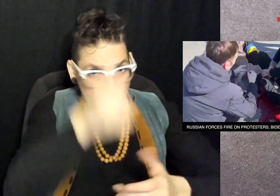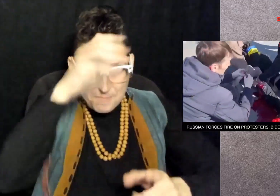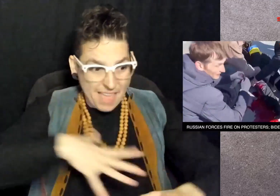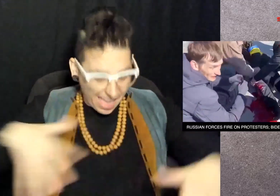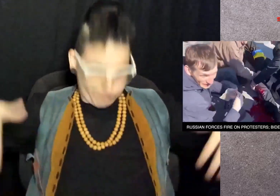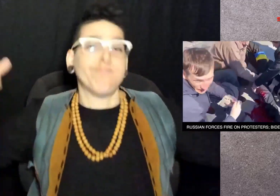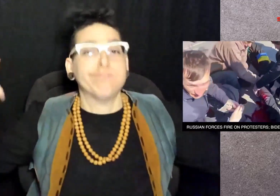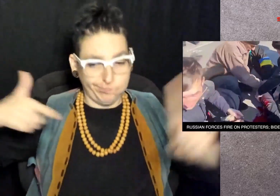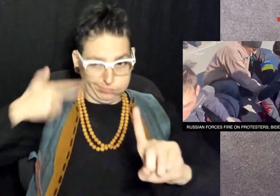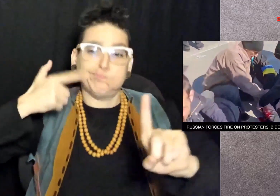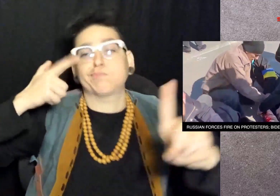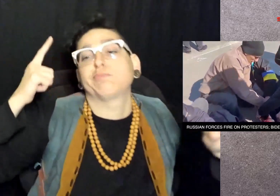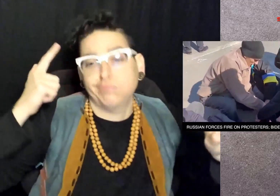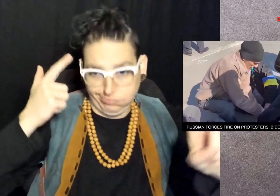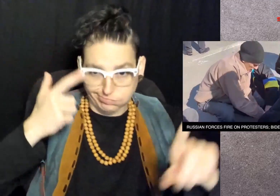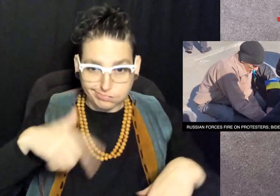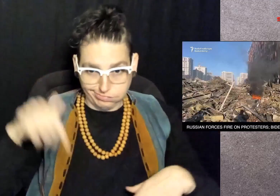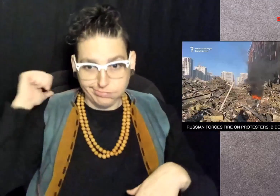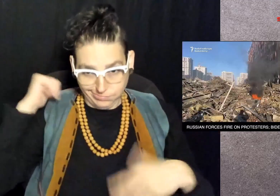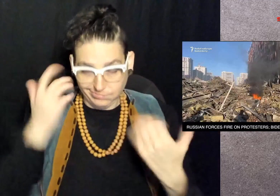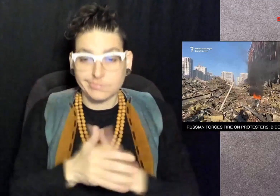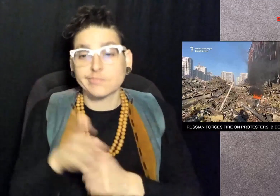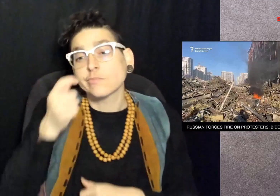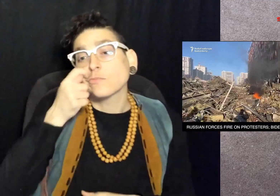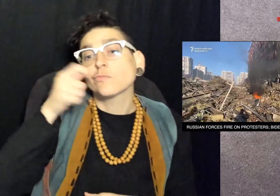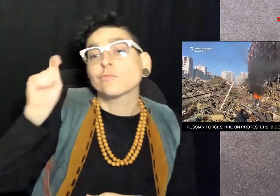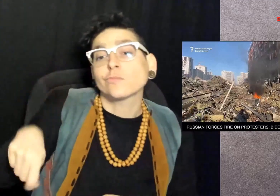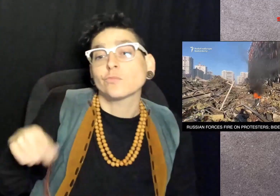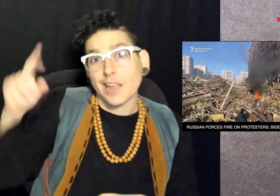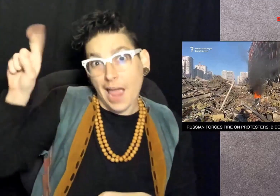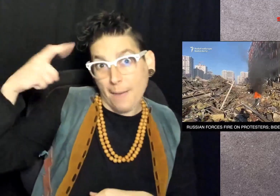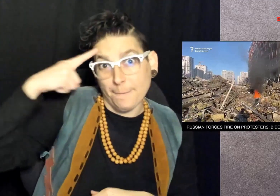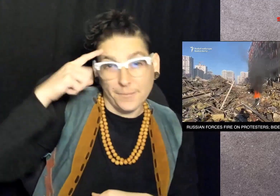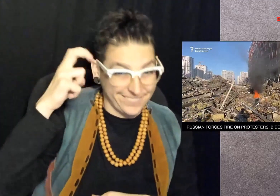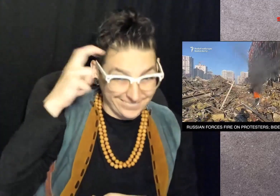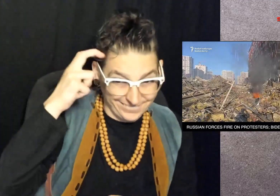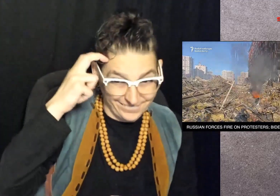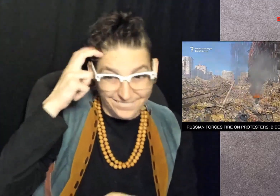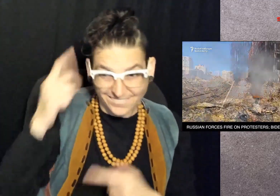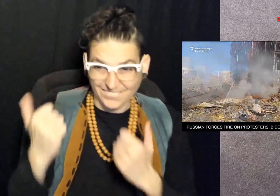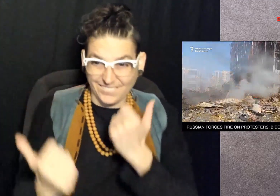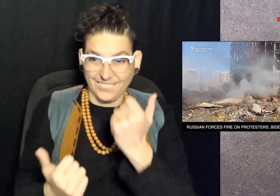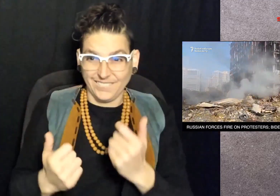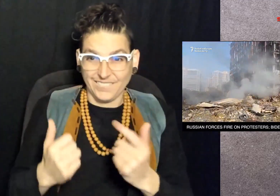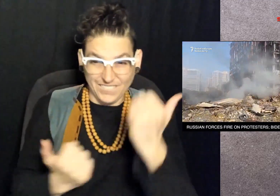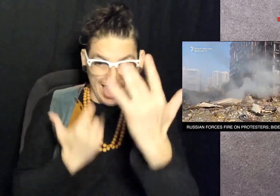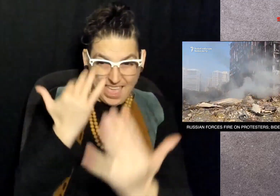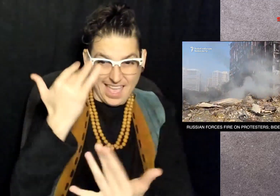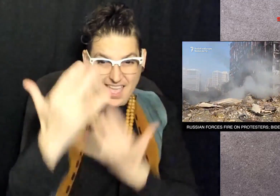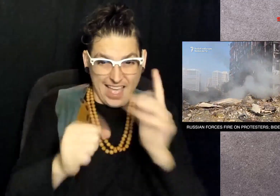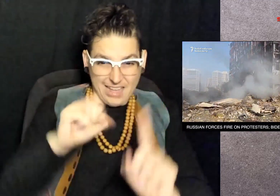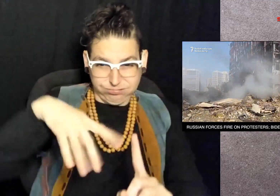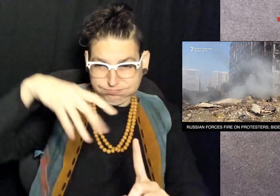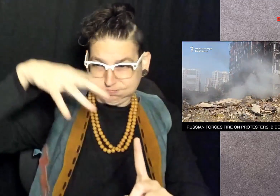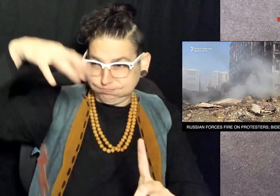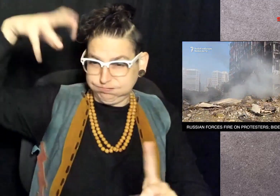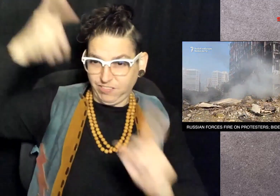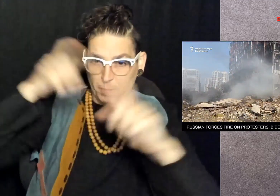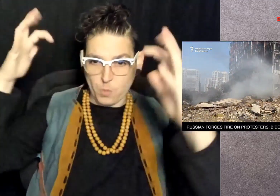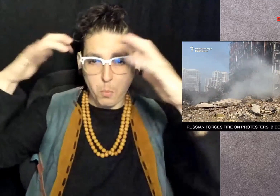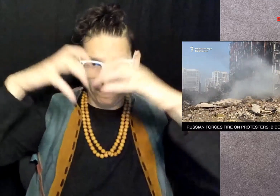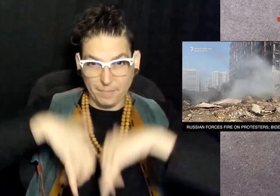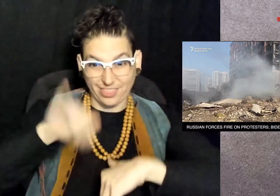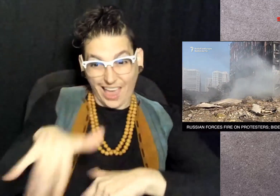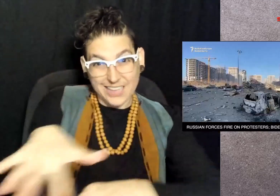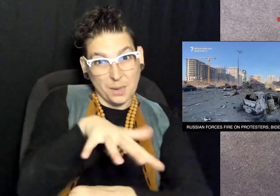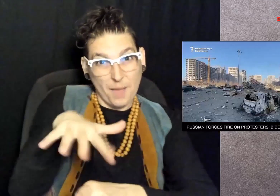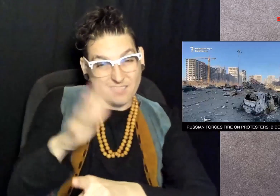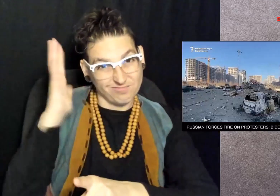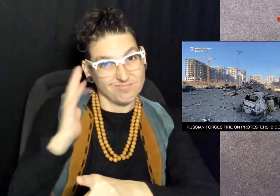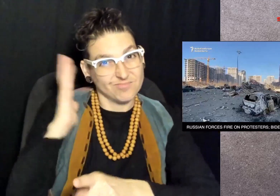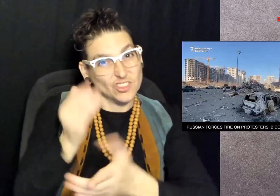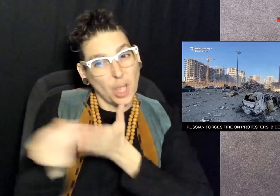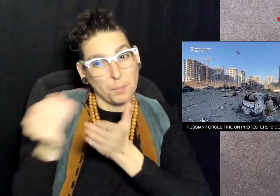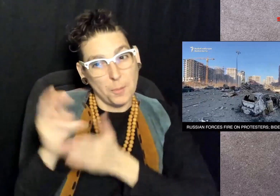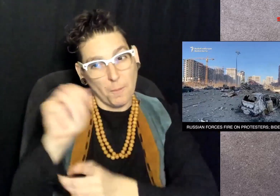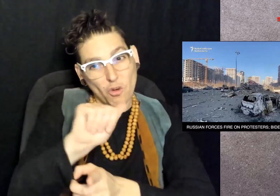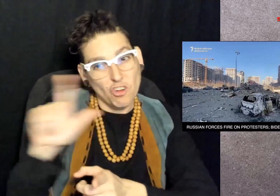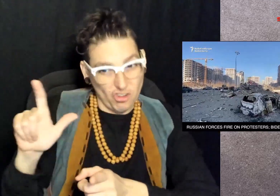help a man struck by the gunfire in the Ukrainian capitol of Kyiv flames and smoke rise from